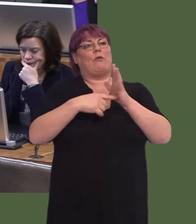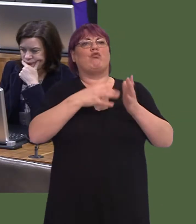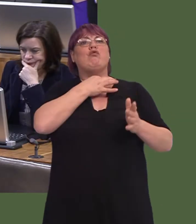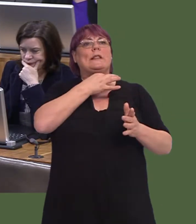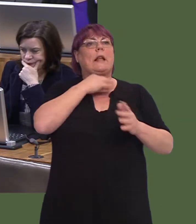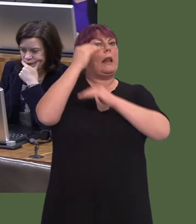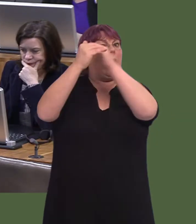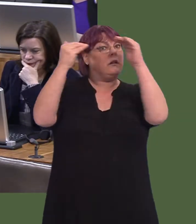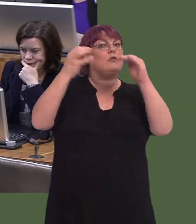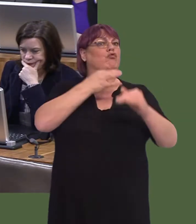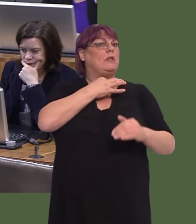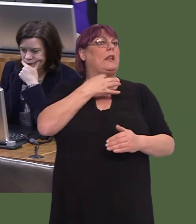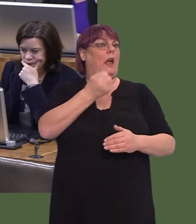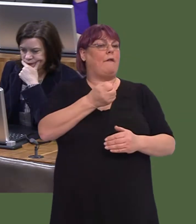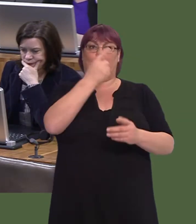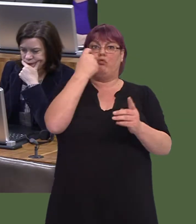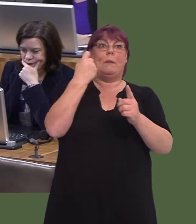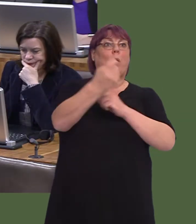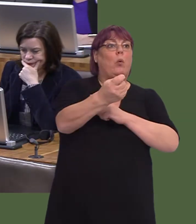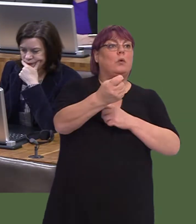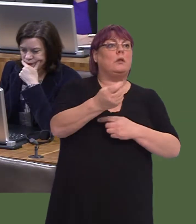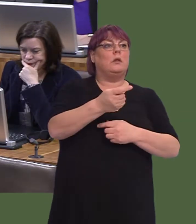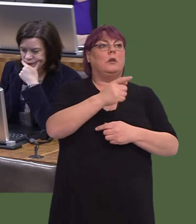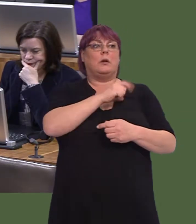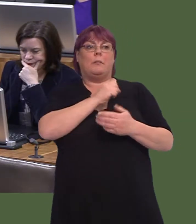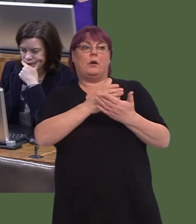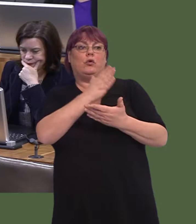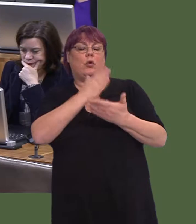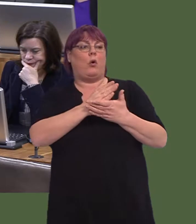to ensure that concerns about the abuse of people are reported and can be properly investigated.